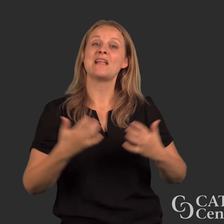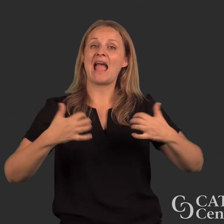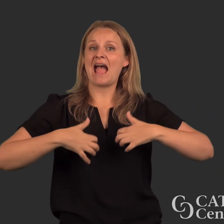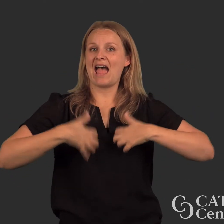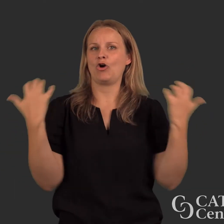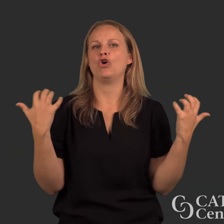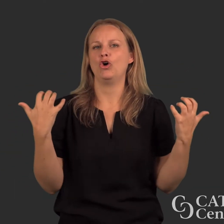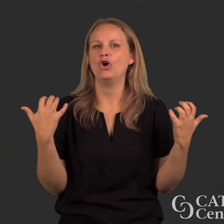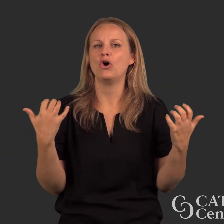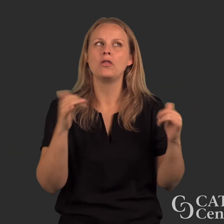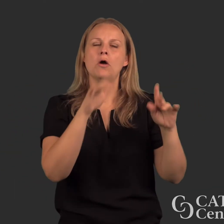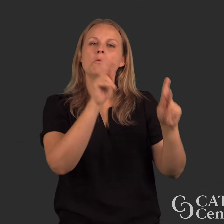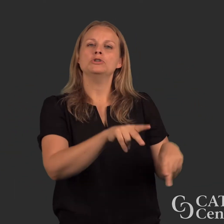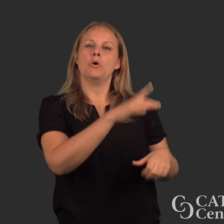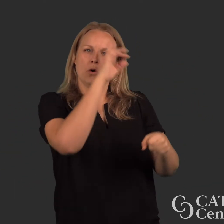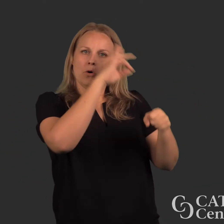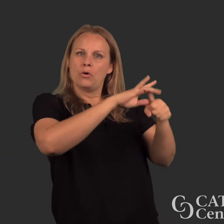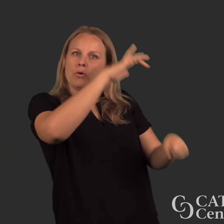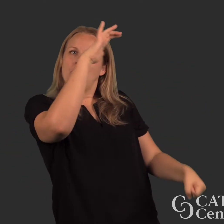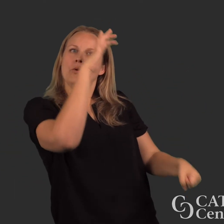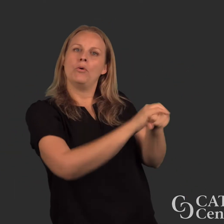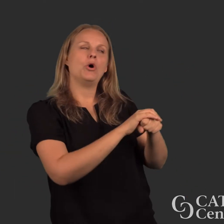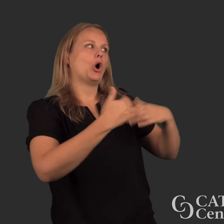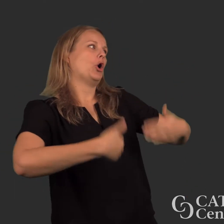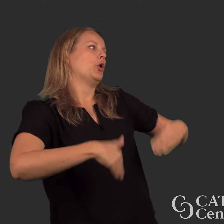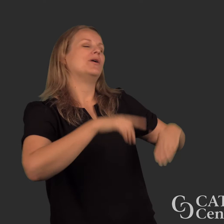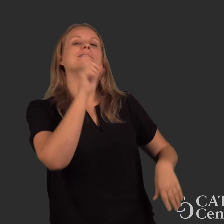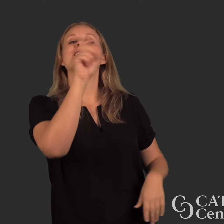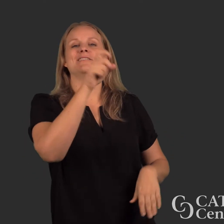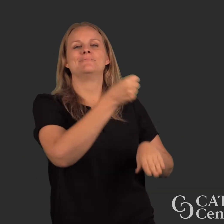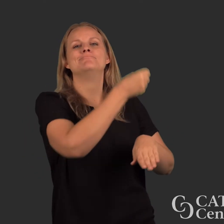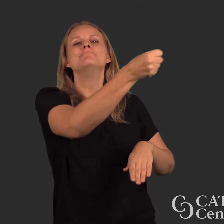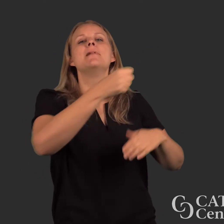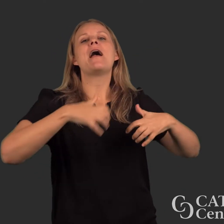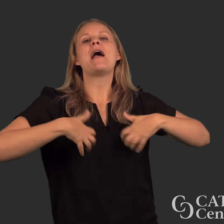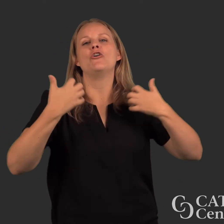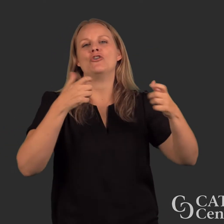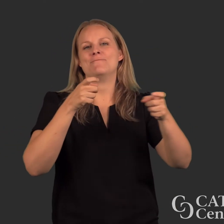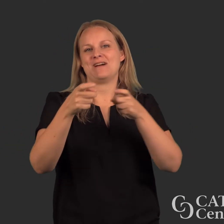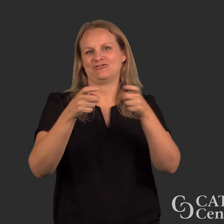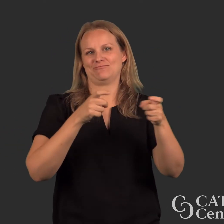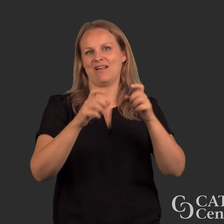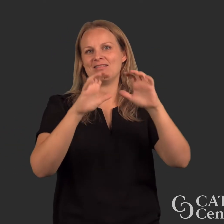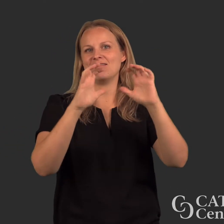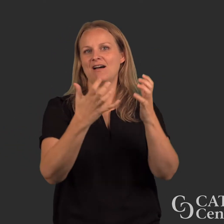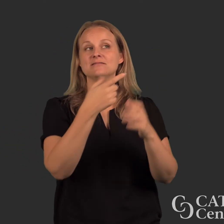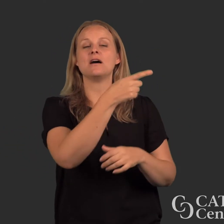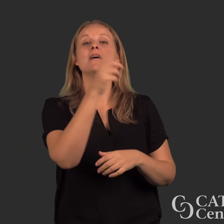Examples include but are not limited to: Someone just needing to go through anger management,